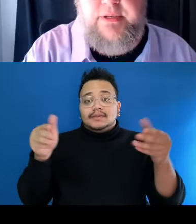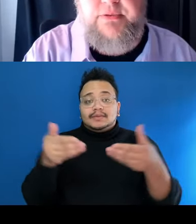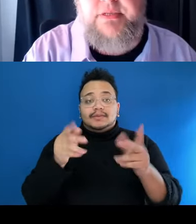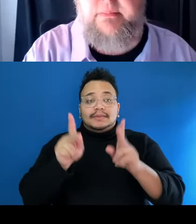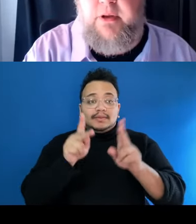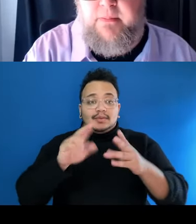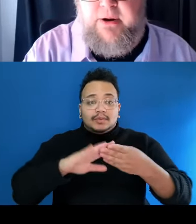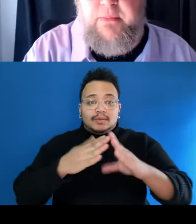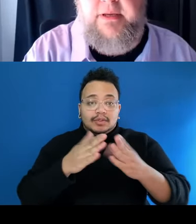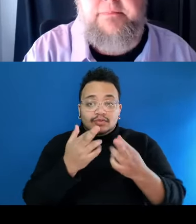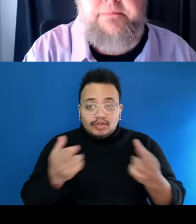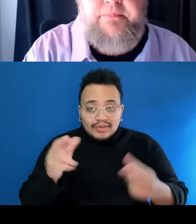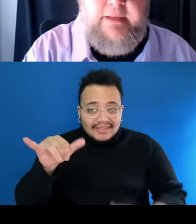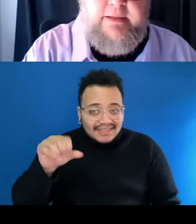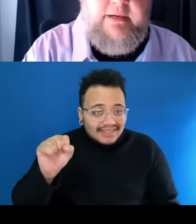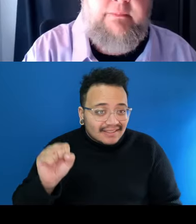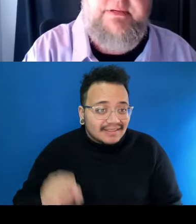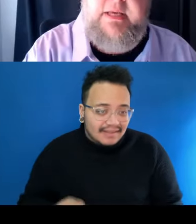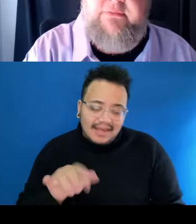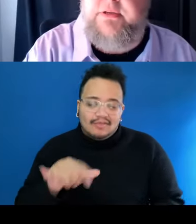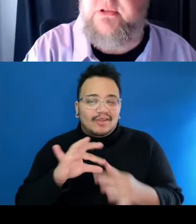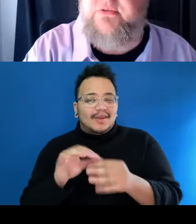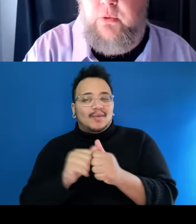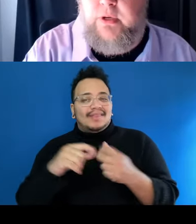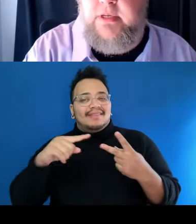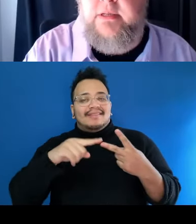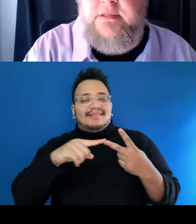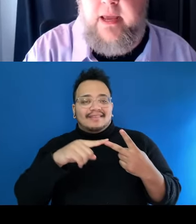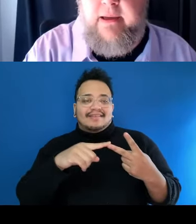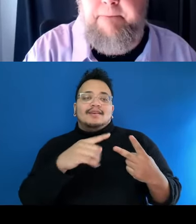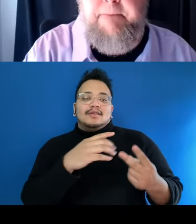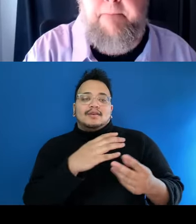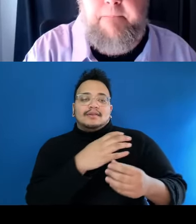Community resource, community empowerment. Be safe adults for queer kids. Yeah.